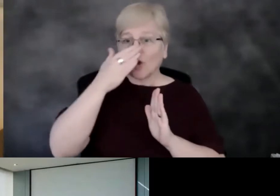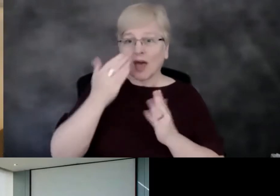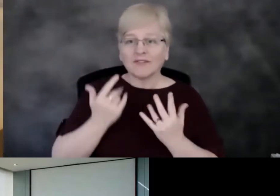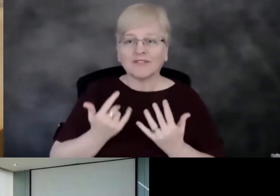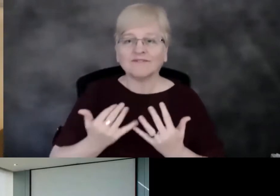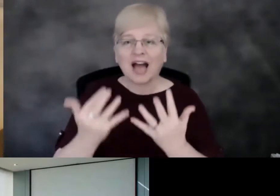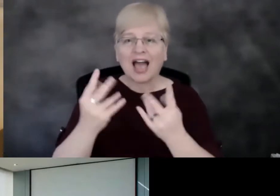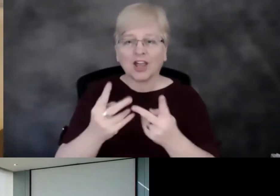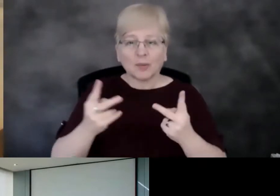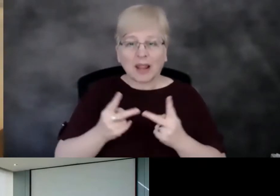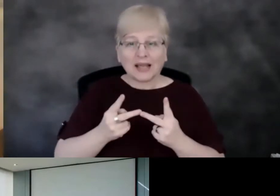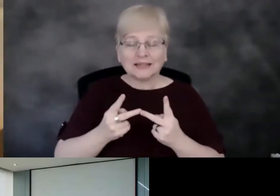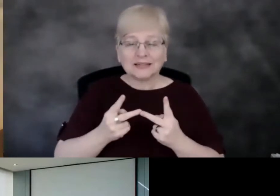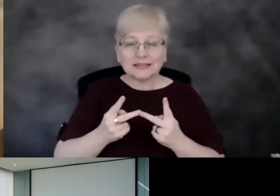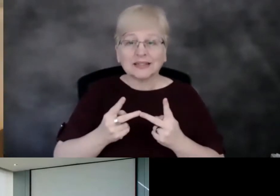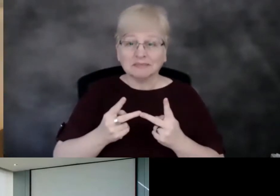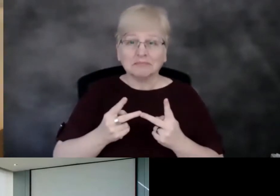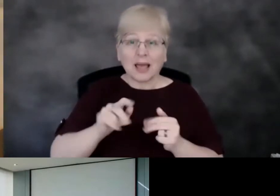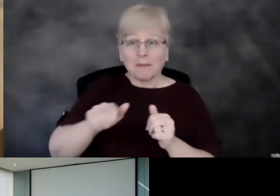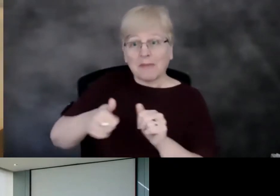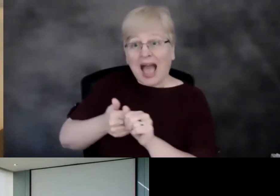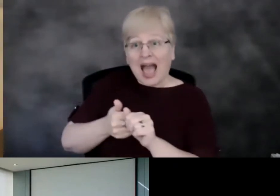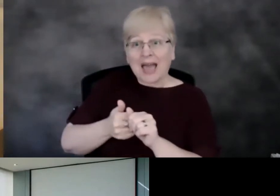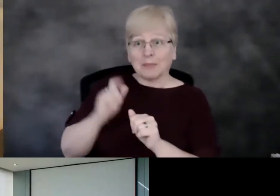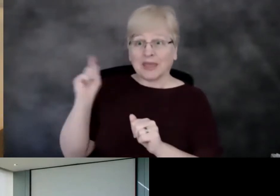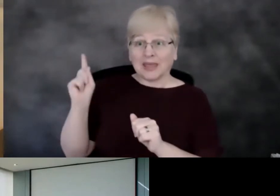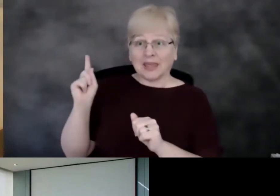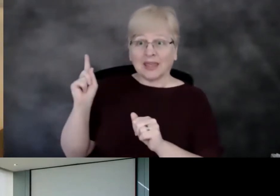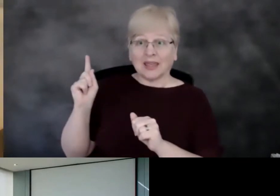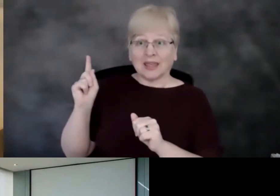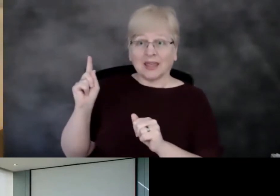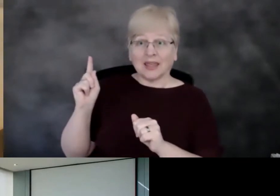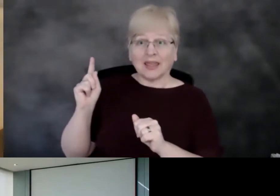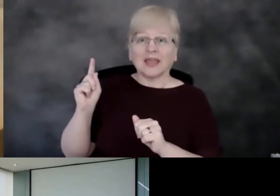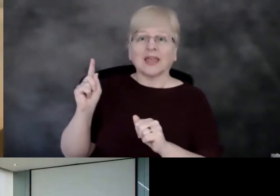16:06:22 , and behind me are members of my primary family